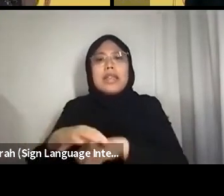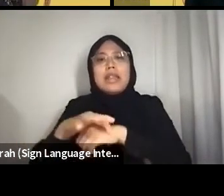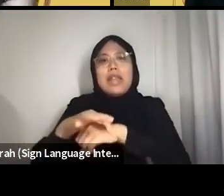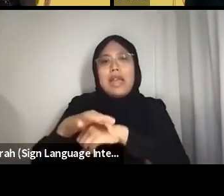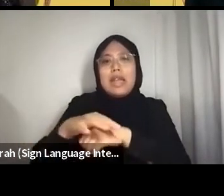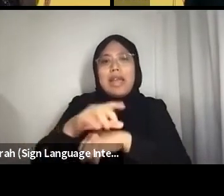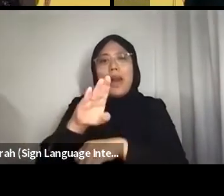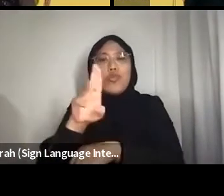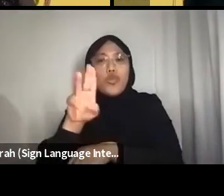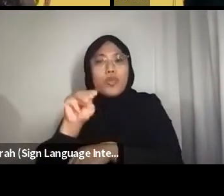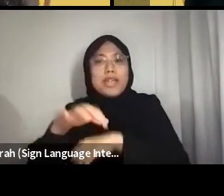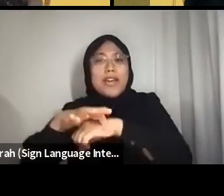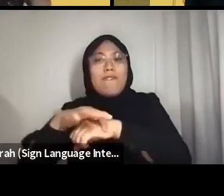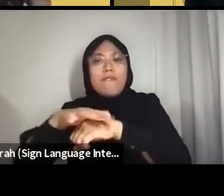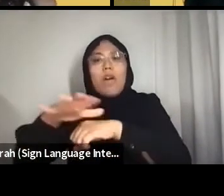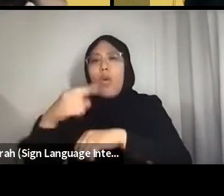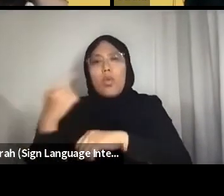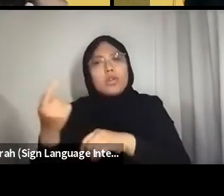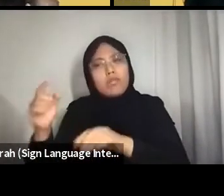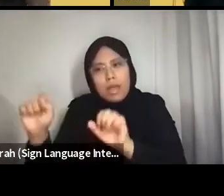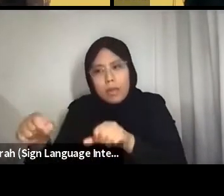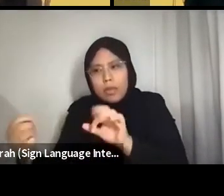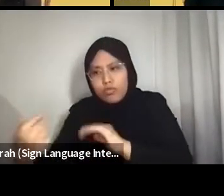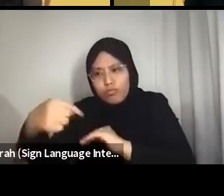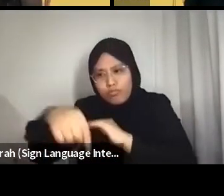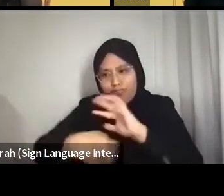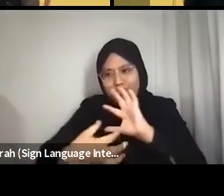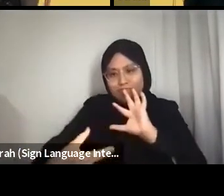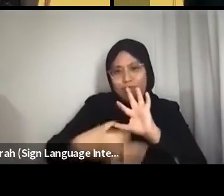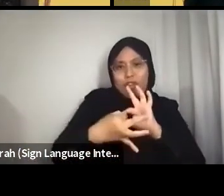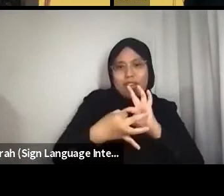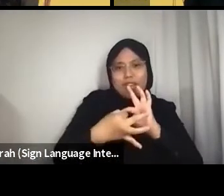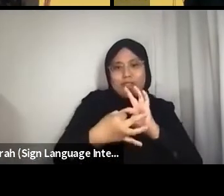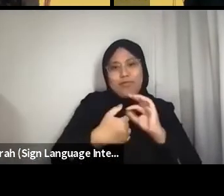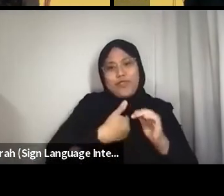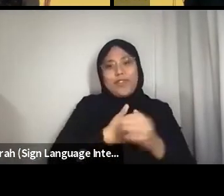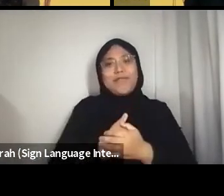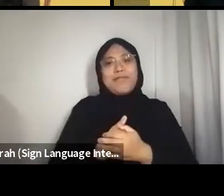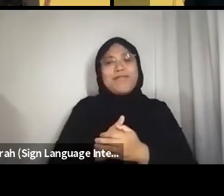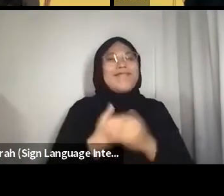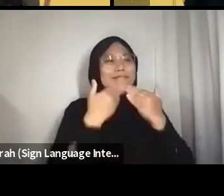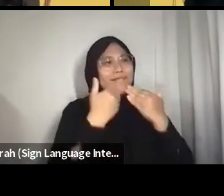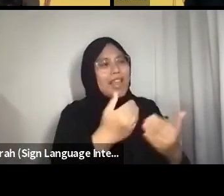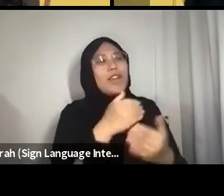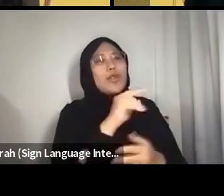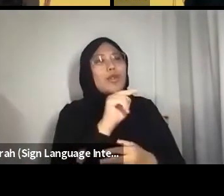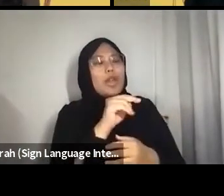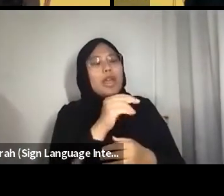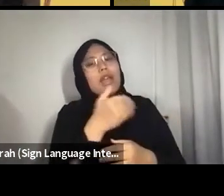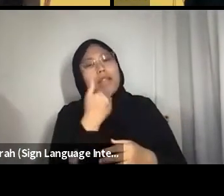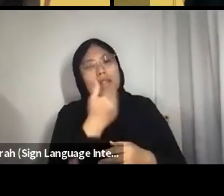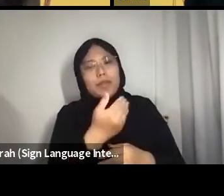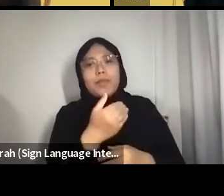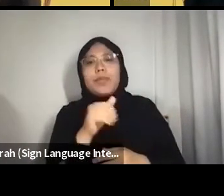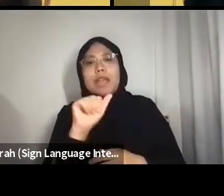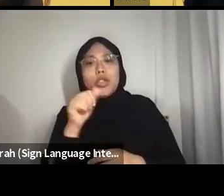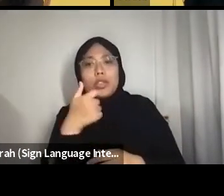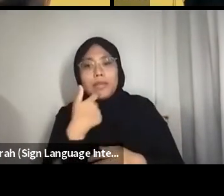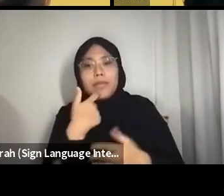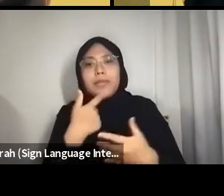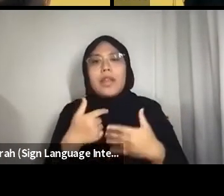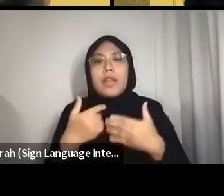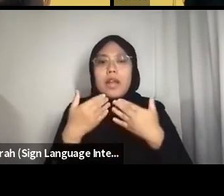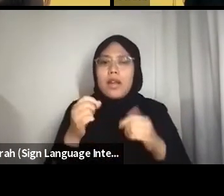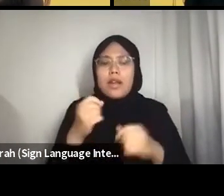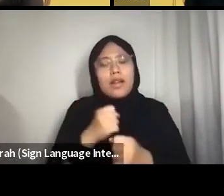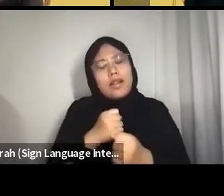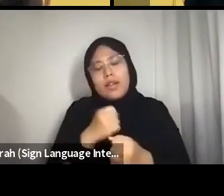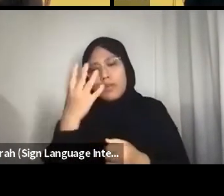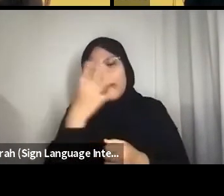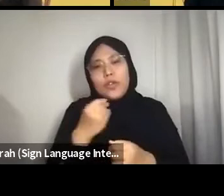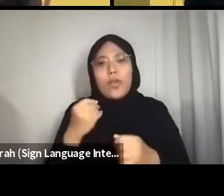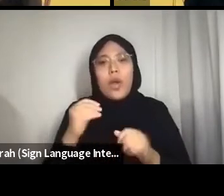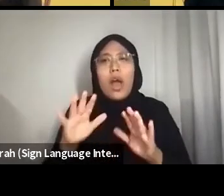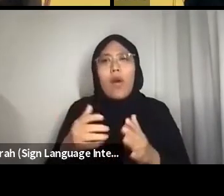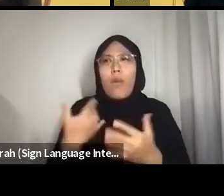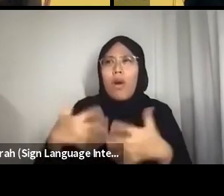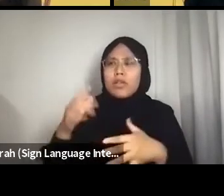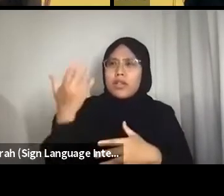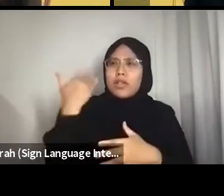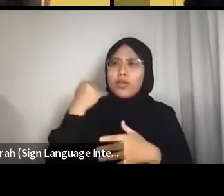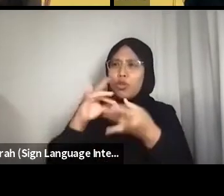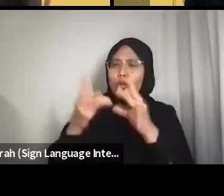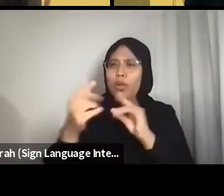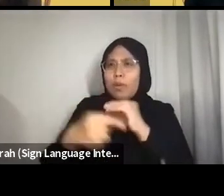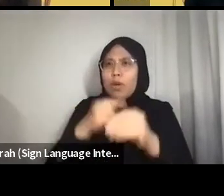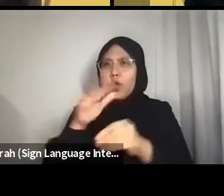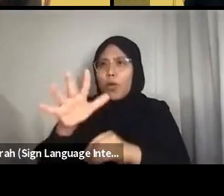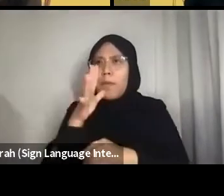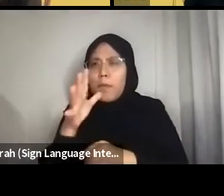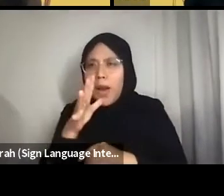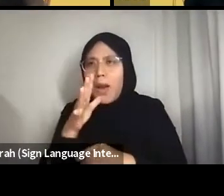Thanks very much, nor, that was lovely. I remember reading your essay for the first time and I was struck by that incident that you just shared, about how your mum was stuck at the border.